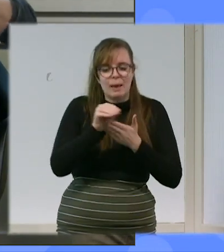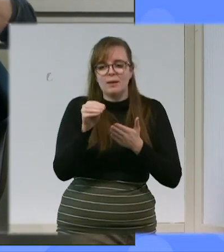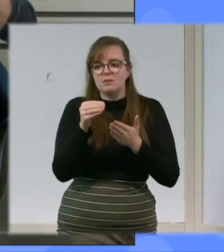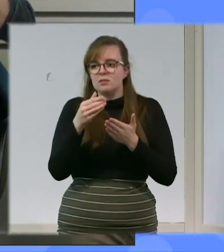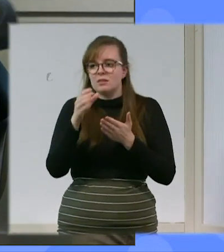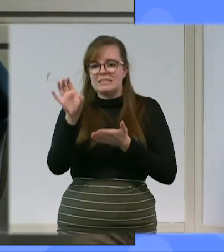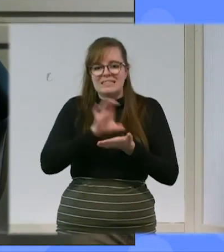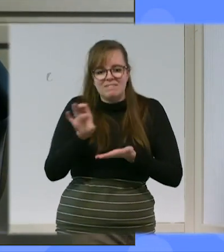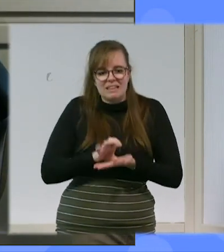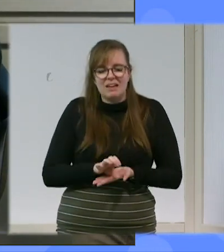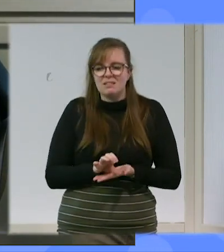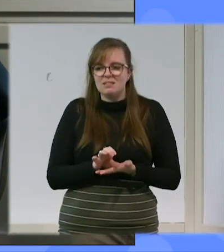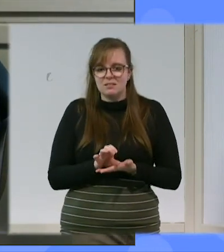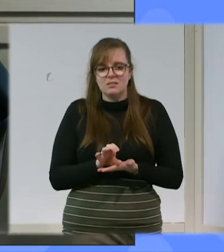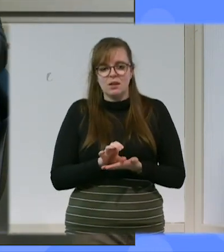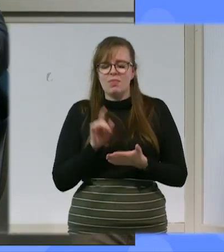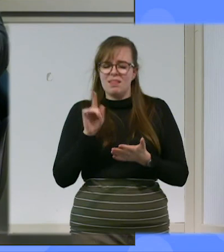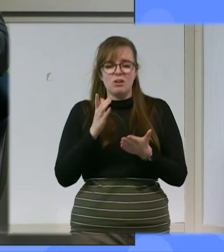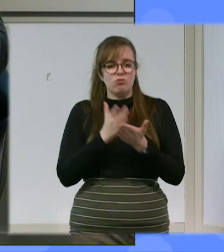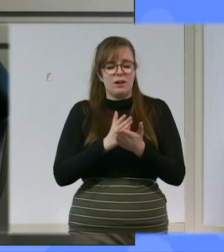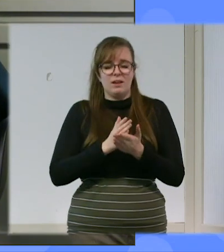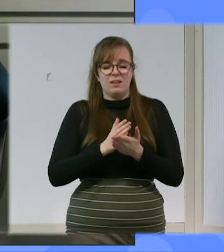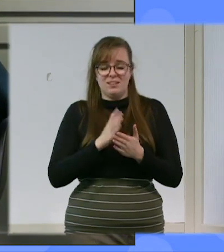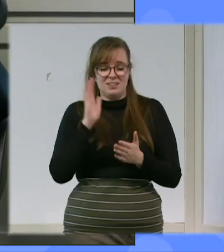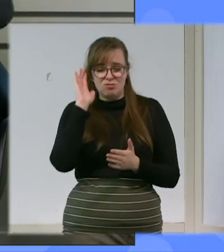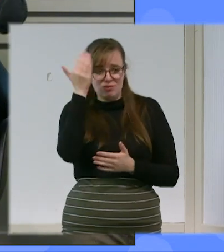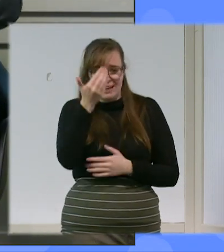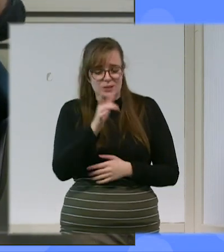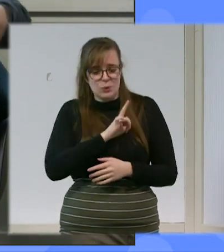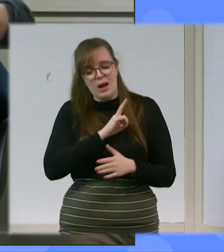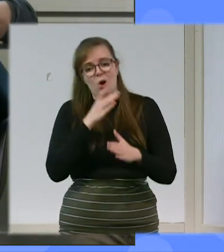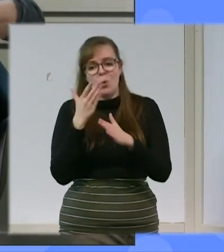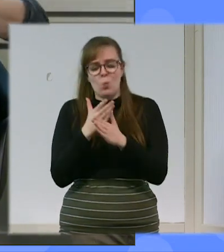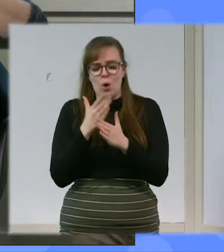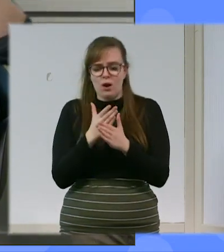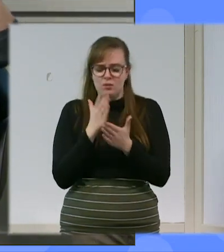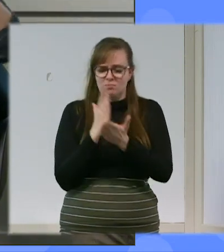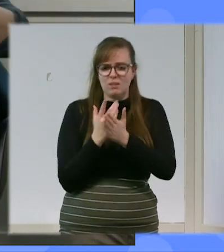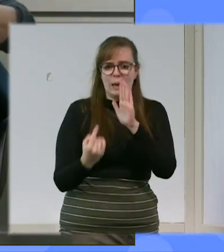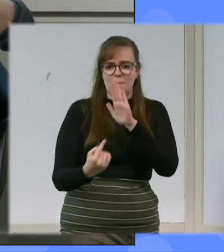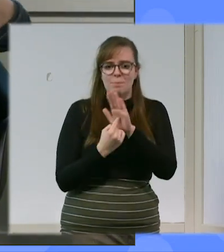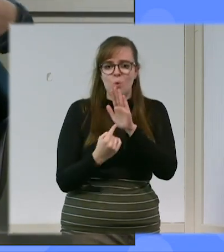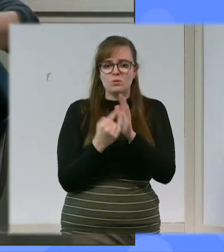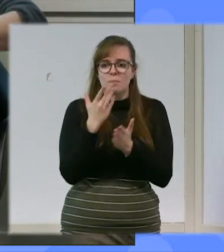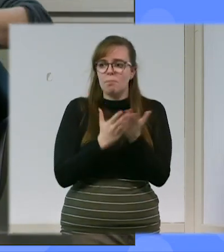and we think that's crazy because we talked about you know how work is such an important thing it's such an important part of people's lives of